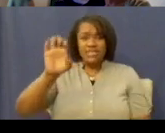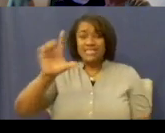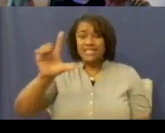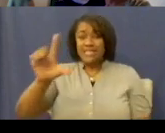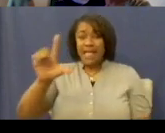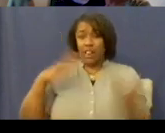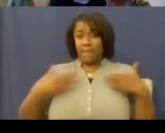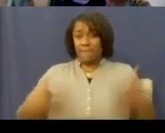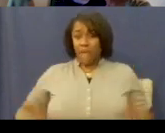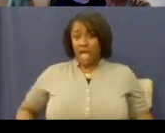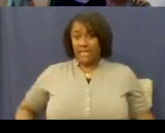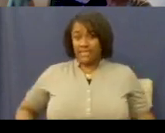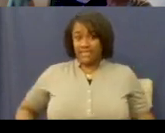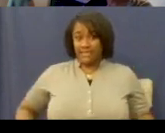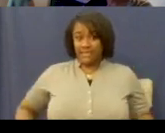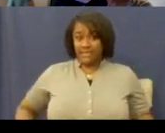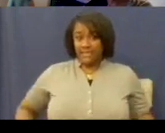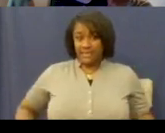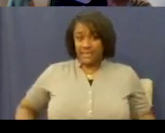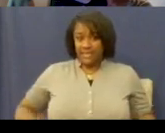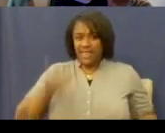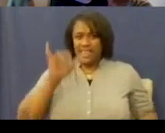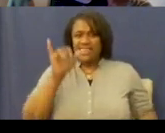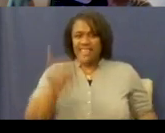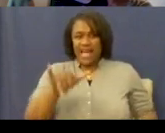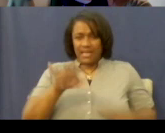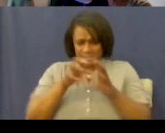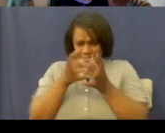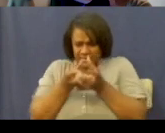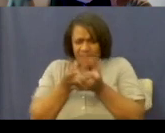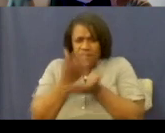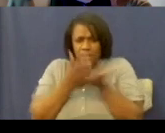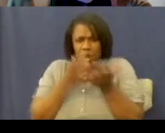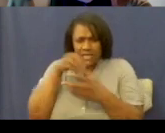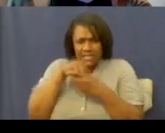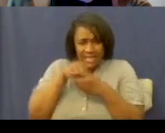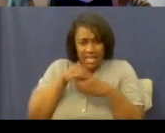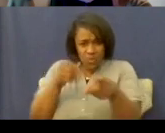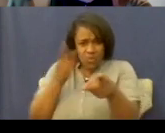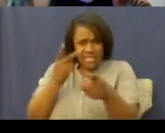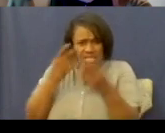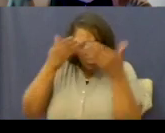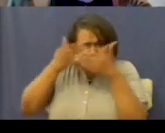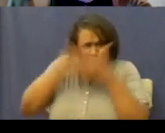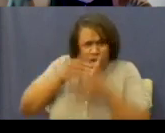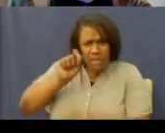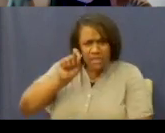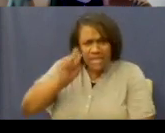and the cell body has a part in it -- see the dark dot in the middle of the cell body?